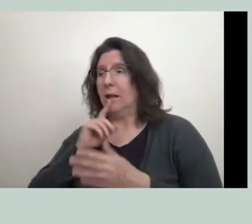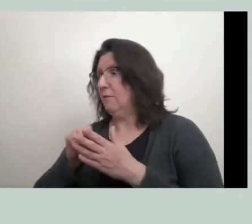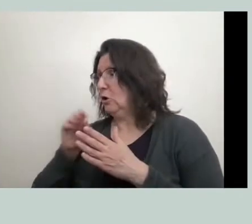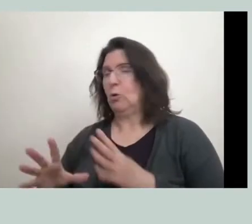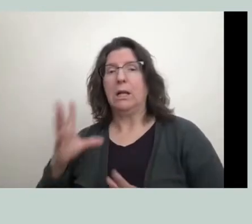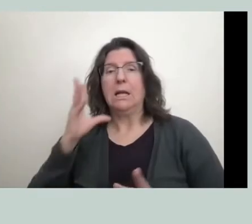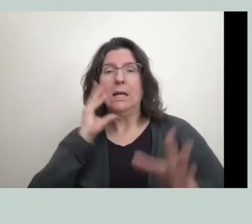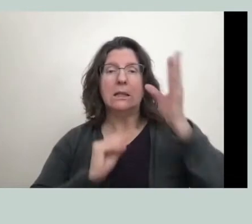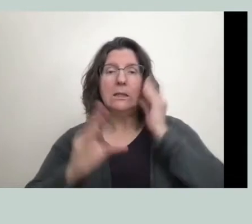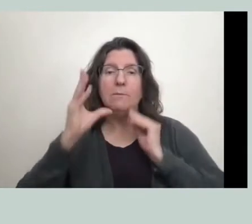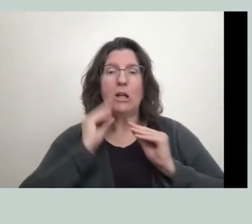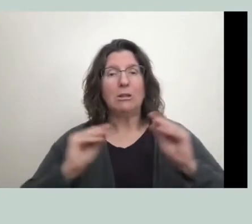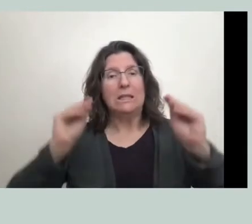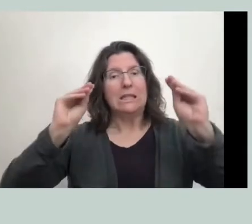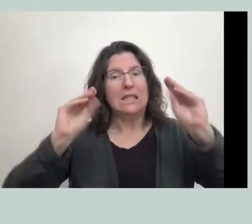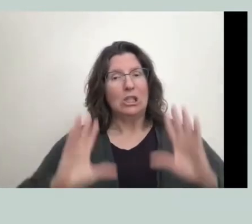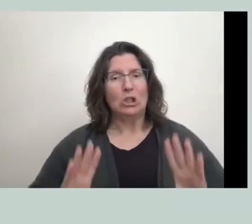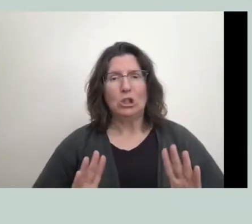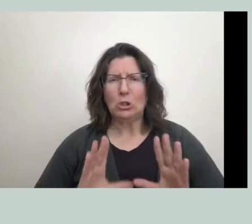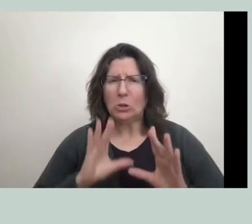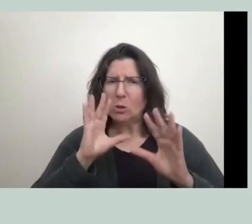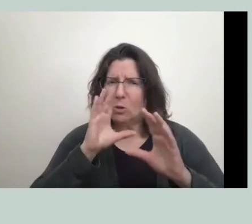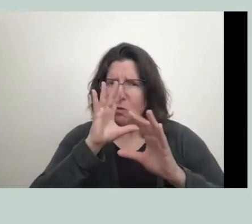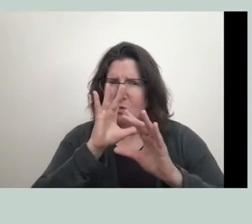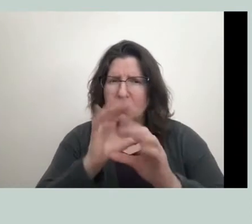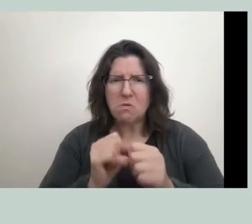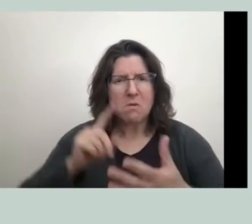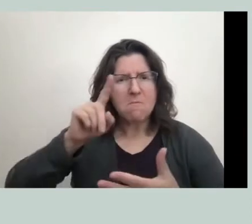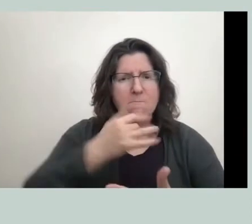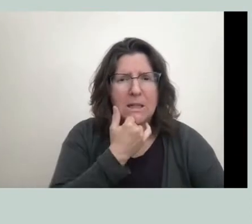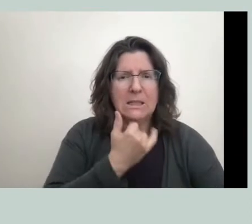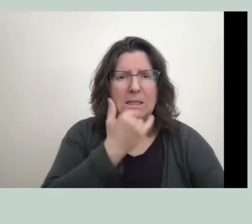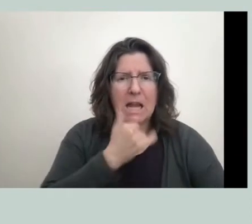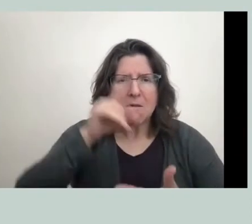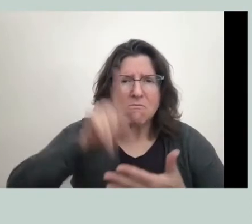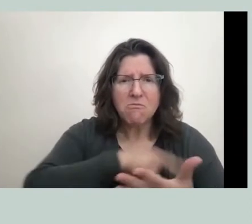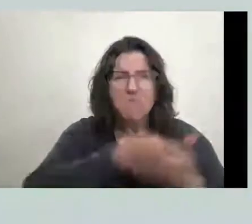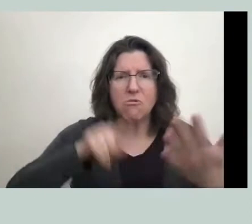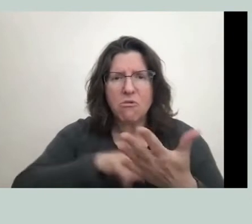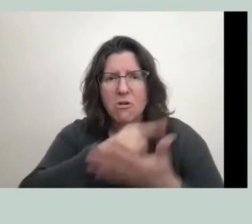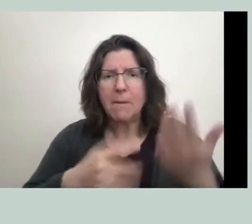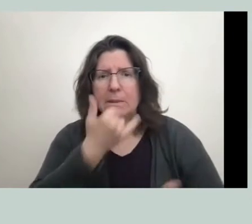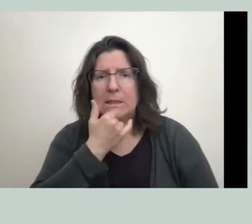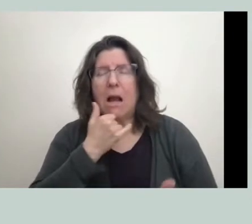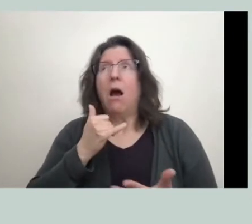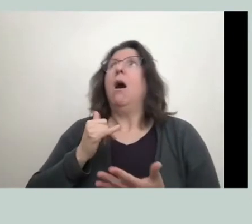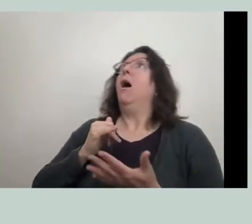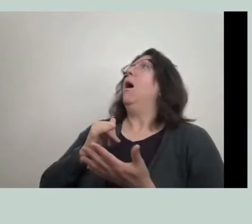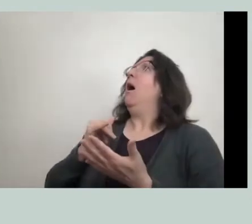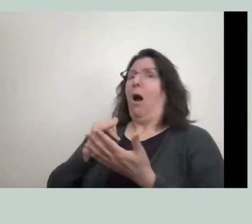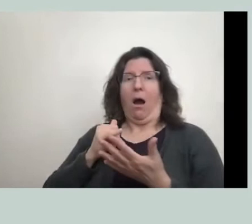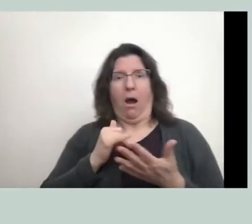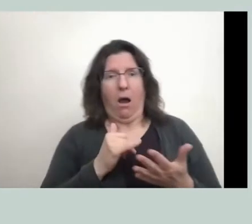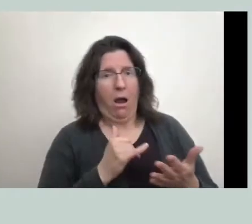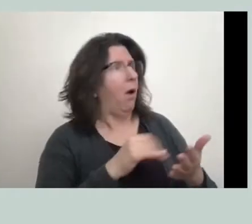Both EAL and deaf students find that their teachers' central focus is on correcting errors in their English.